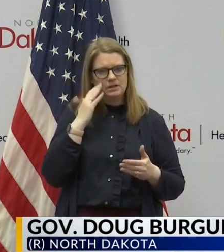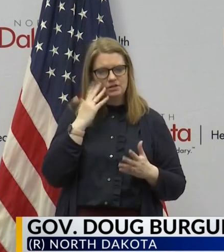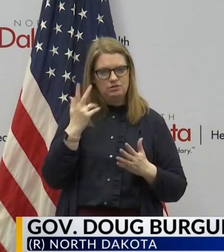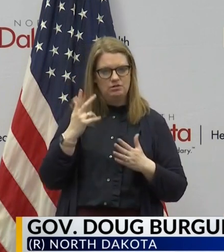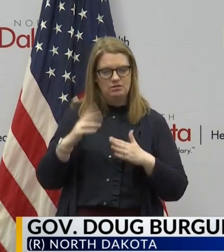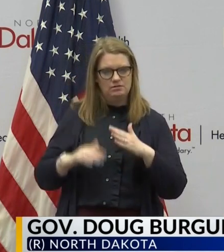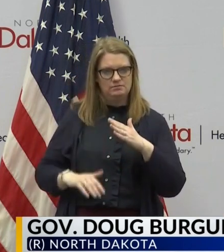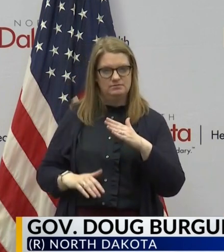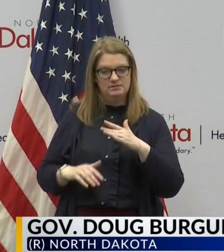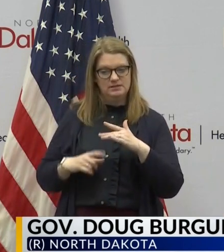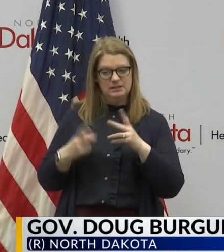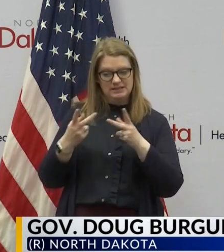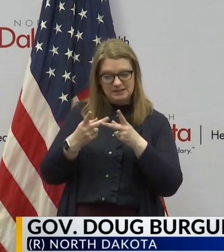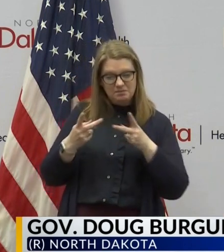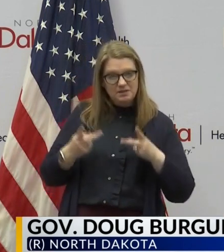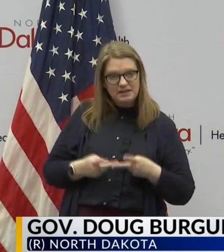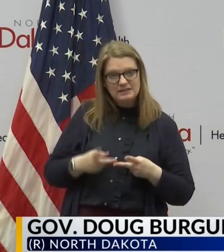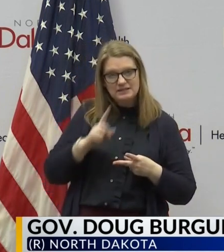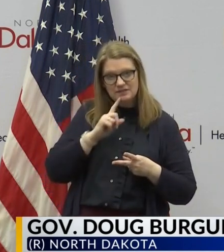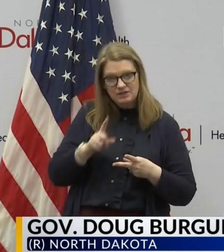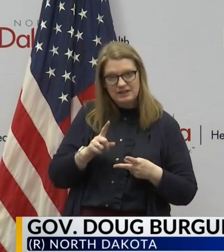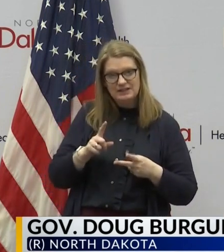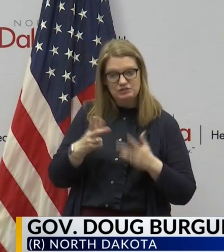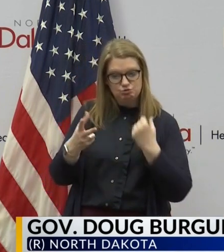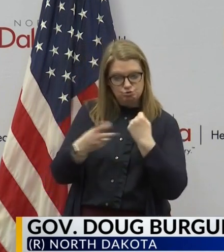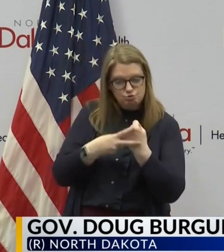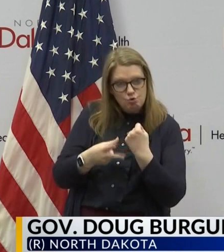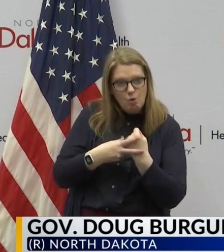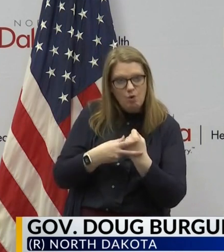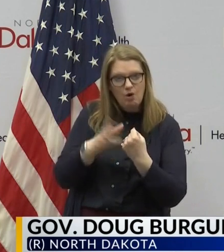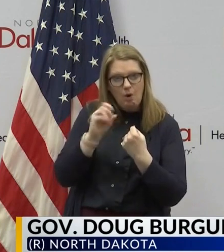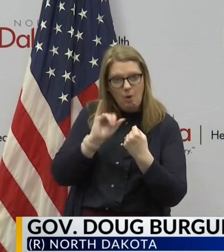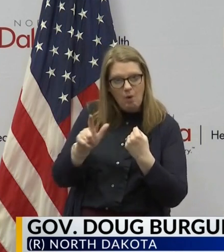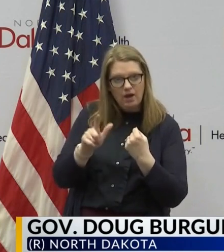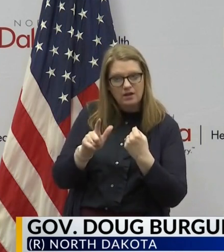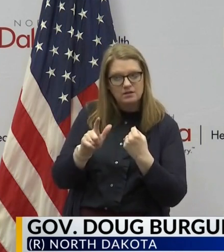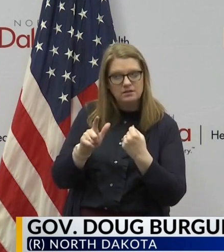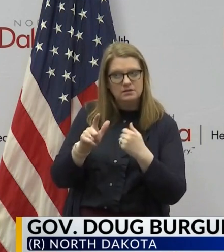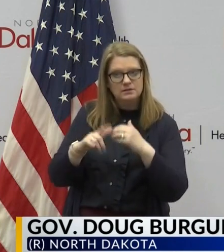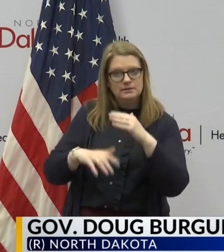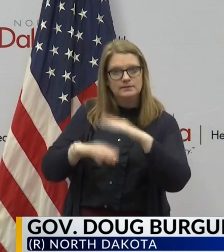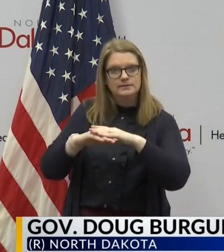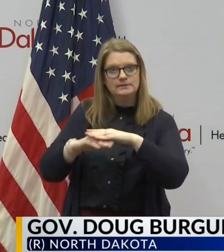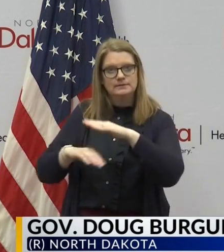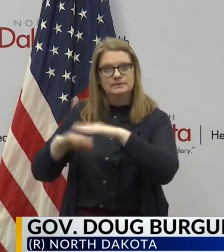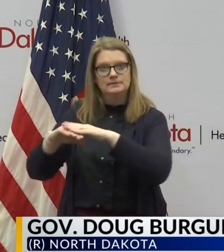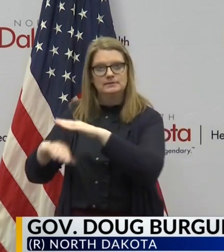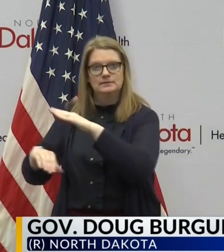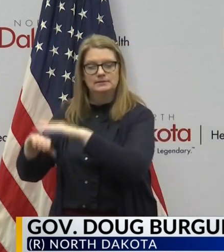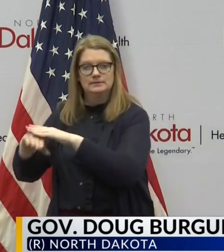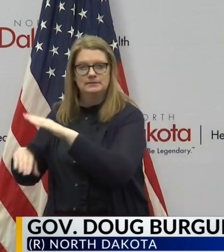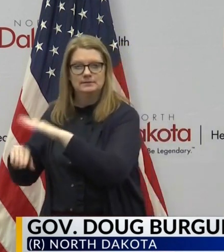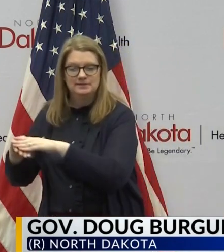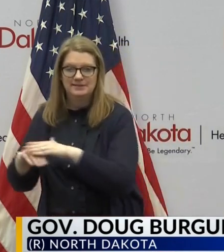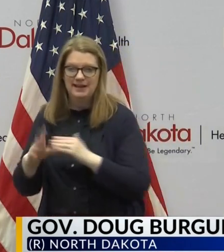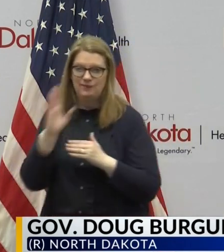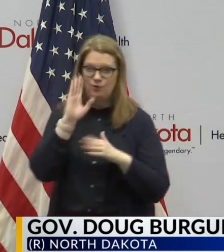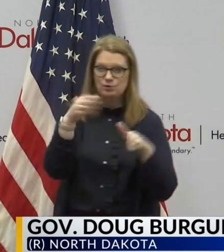SHUT OFF PRODUCTION. THAT DIFFERENCE HAS BEEN AS QUICKLY AS THEY TALK ABOUT IN THE INDUSTRY TOPPING THE TANKS,